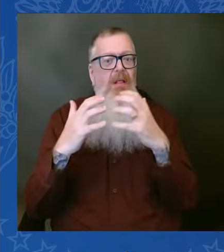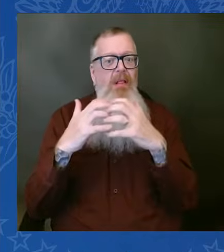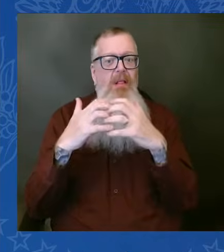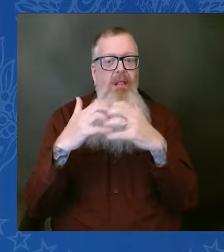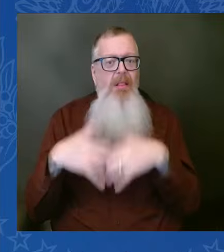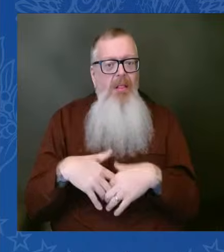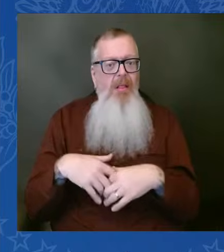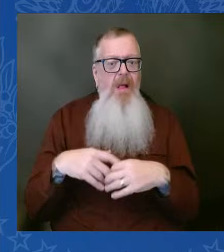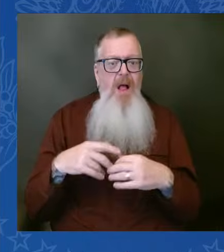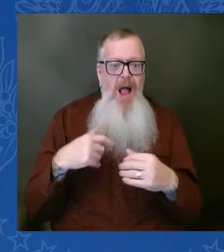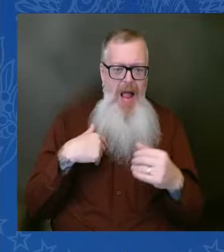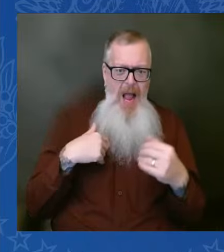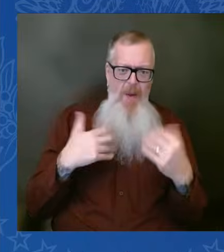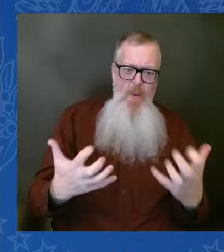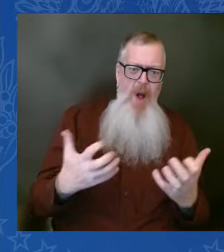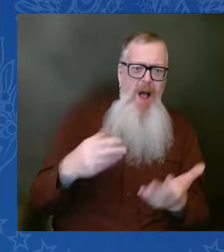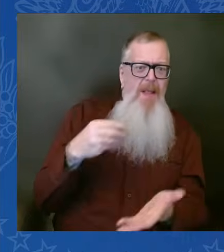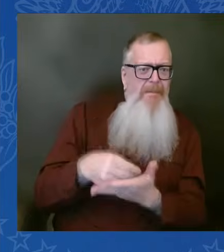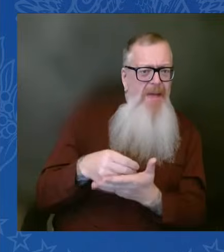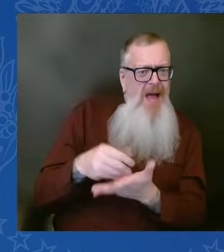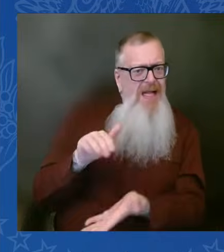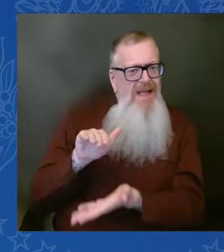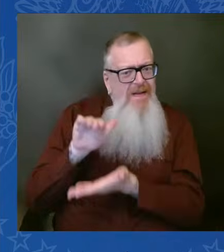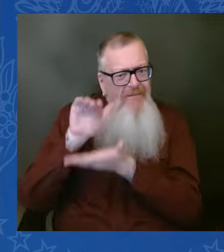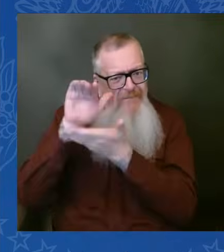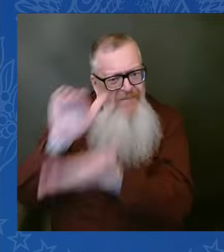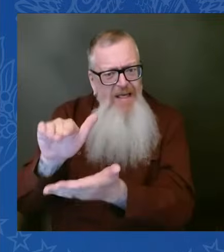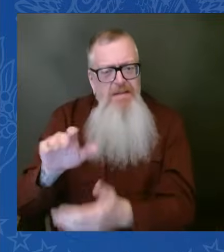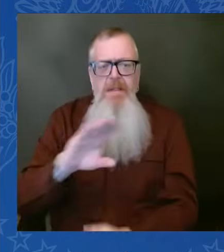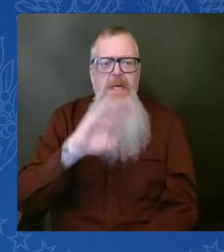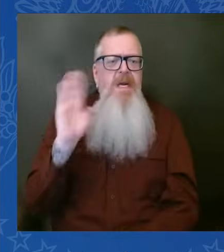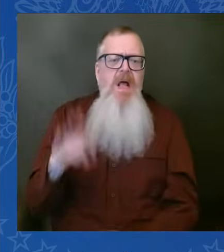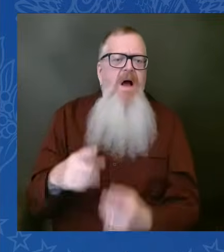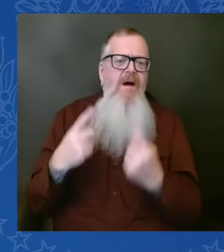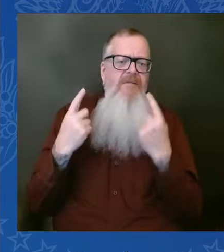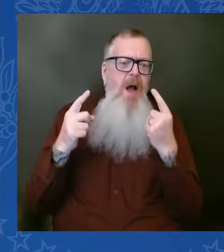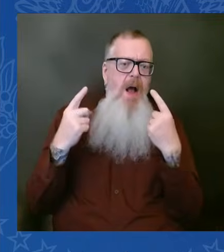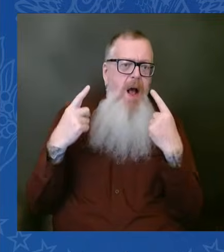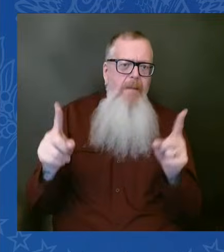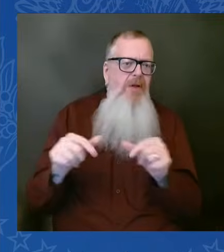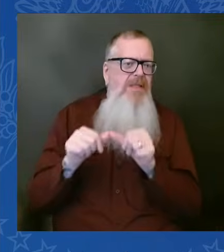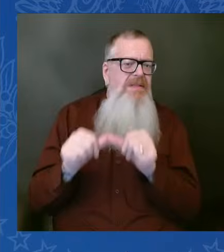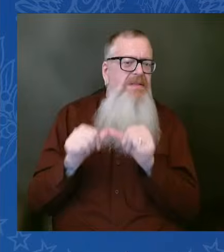we’d never get it done. We got it done. The next president has a game plan I laid out.